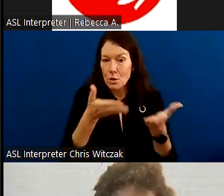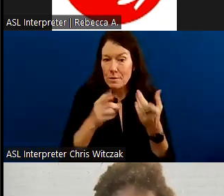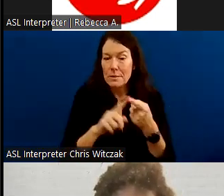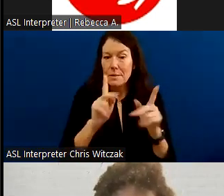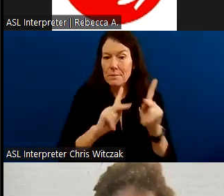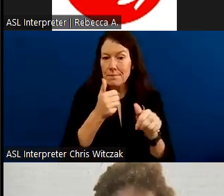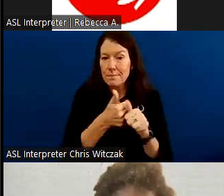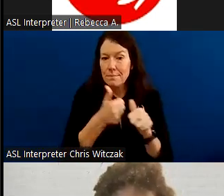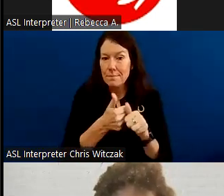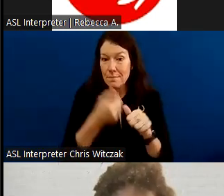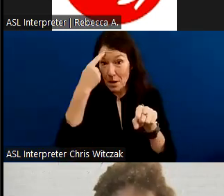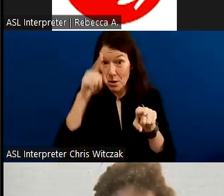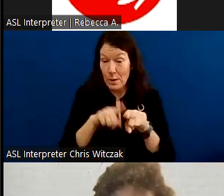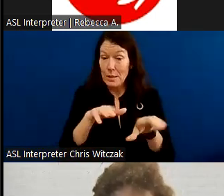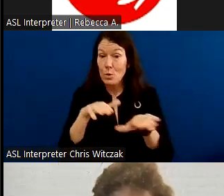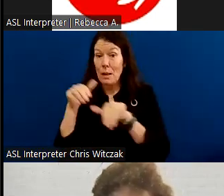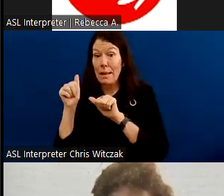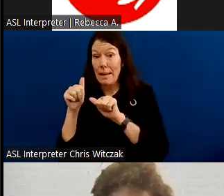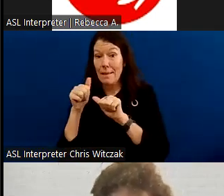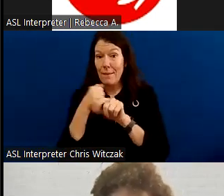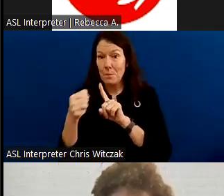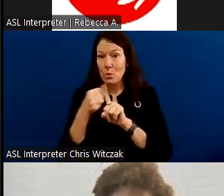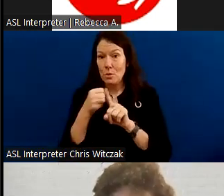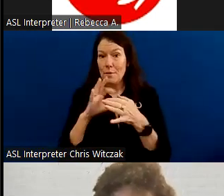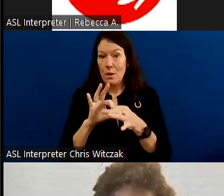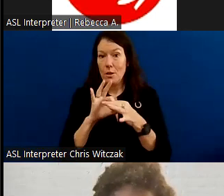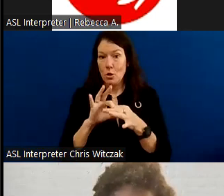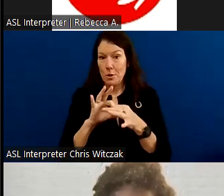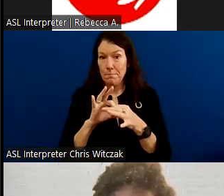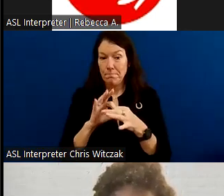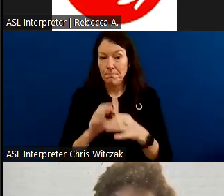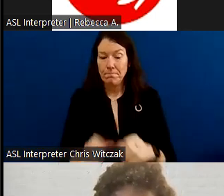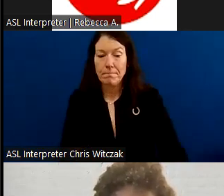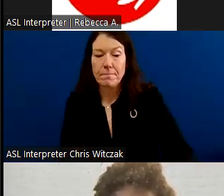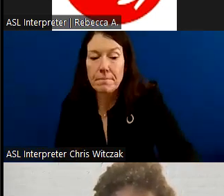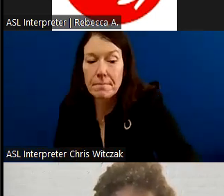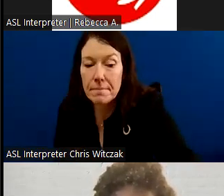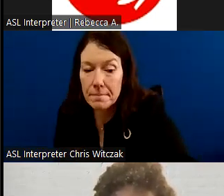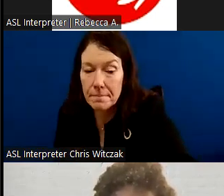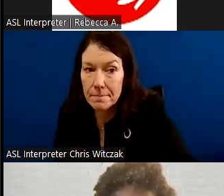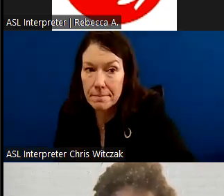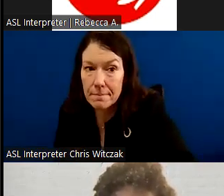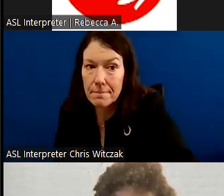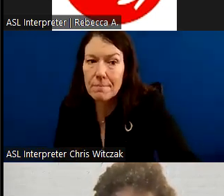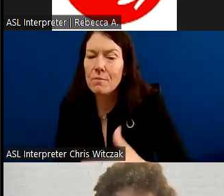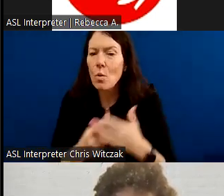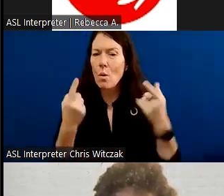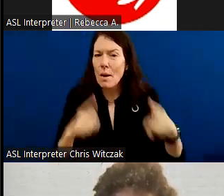who agreed to leave an abusive relationship what would happen to the survivors we work